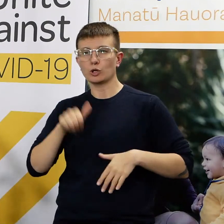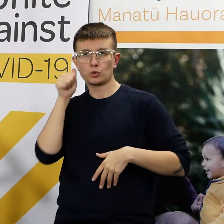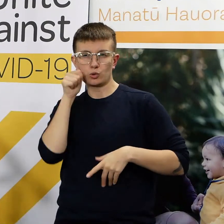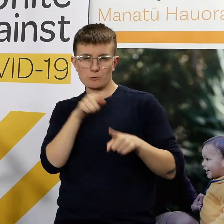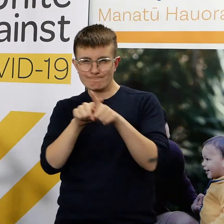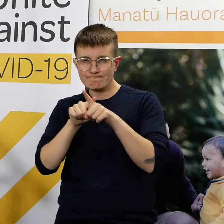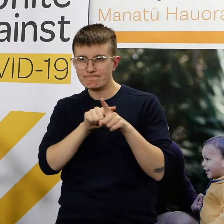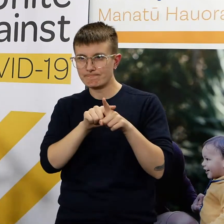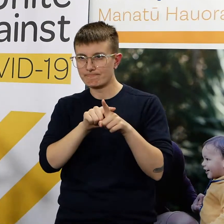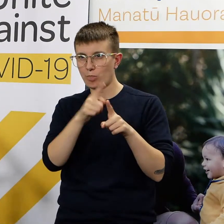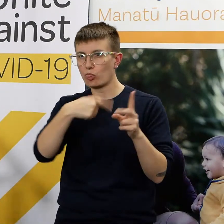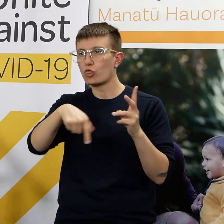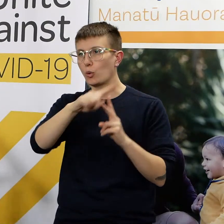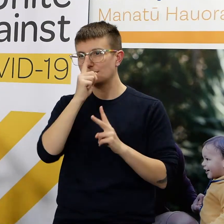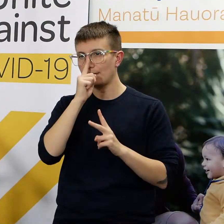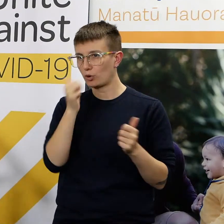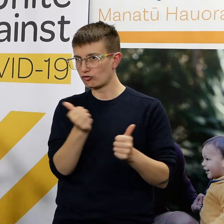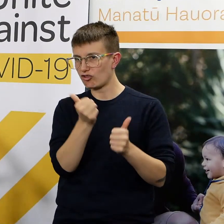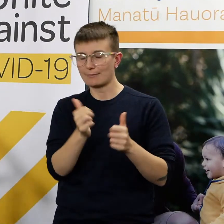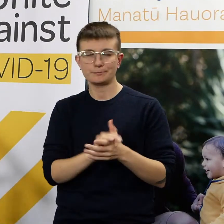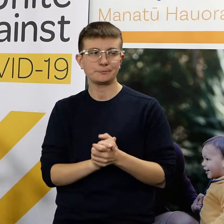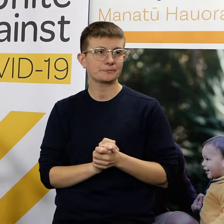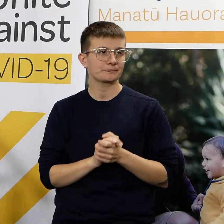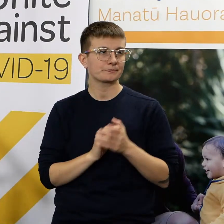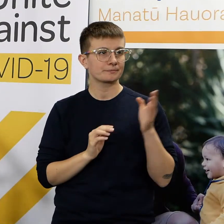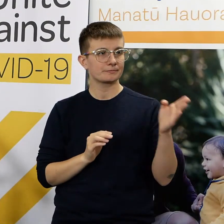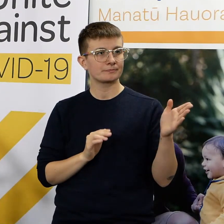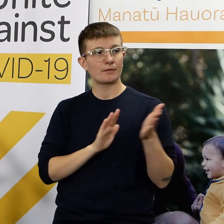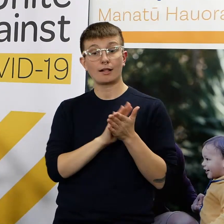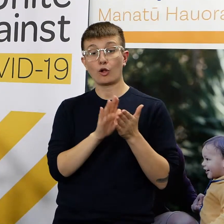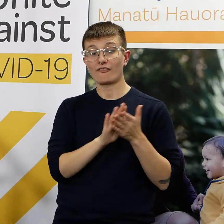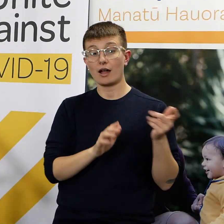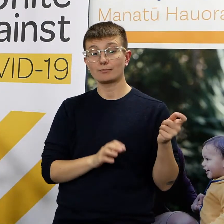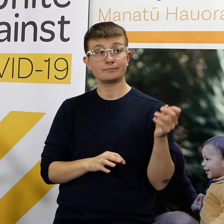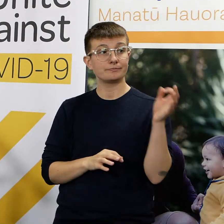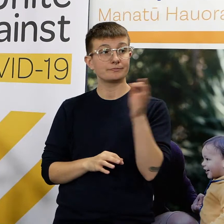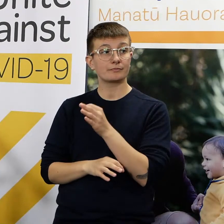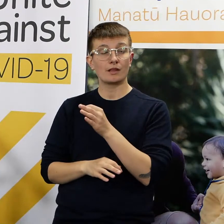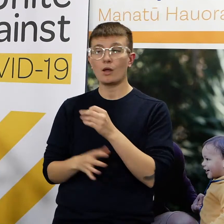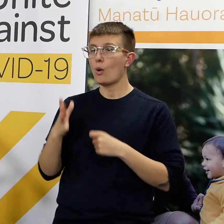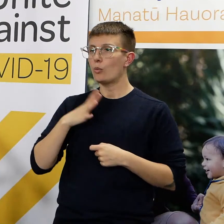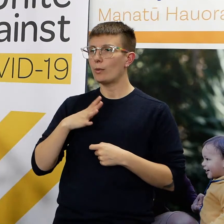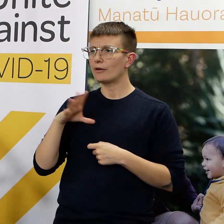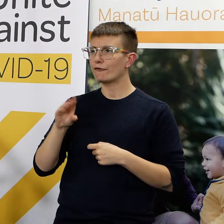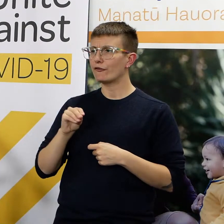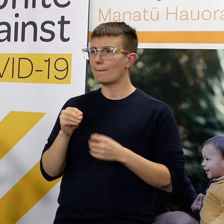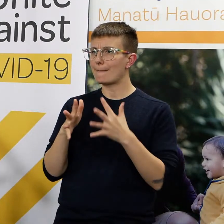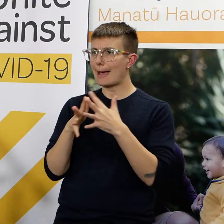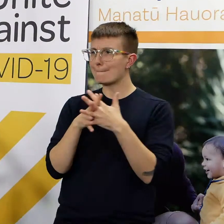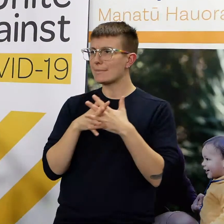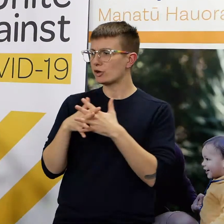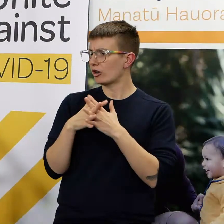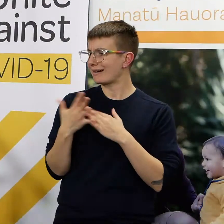Clarify a couple of things that we've been told. A woman flew in from the US recently on Saturday,